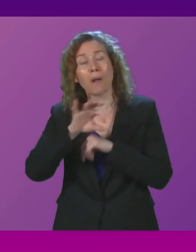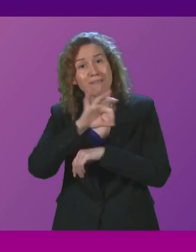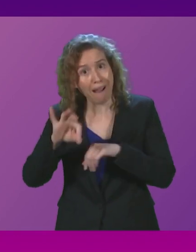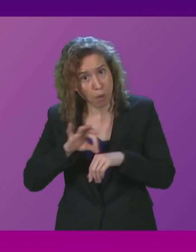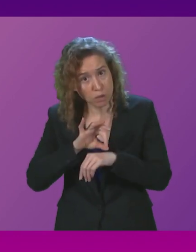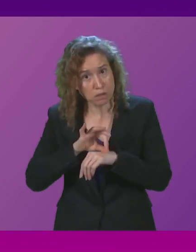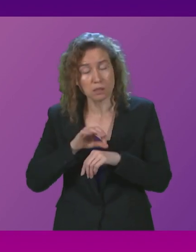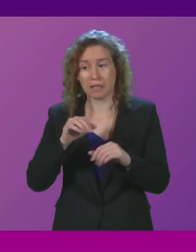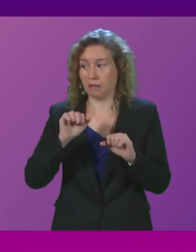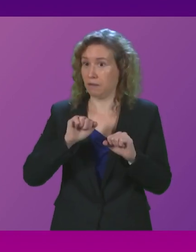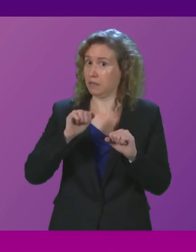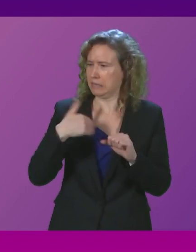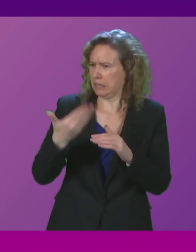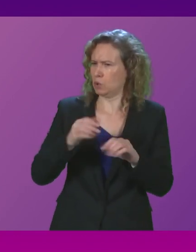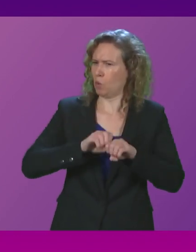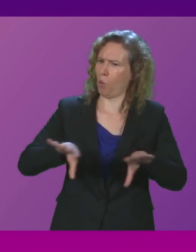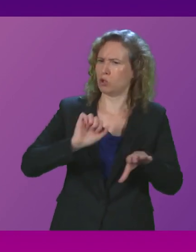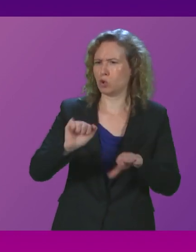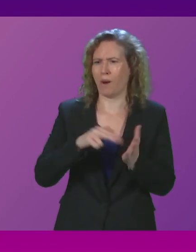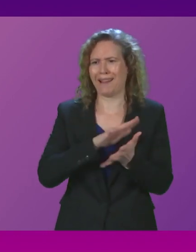you launched your so-called NHS recovery plan?